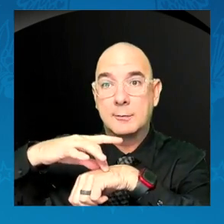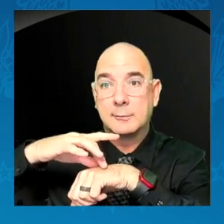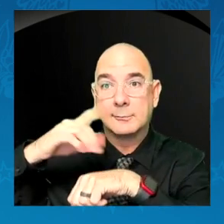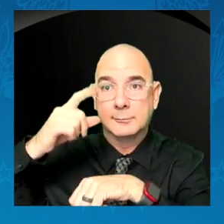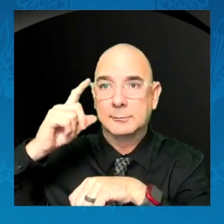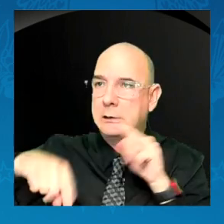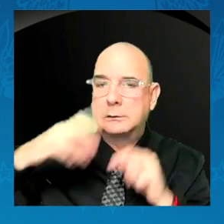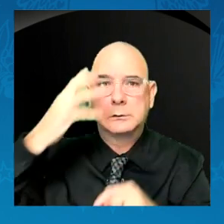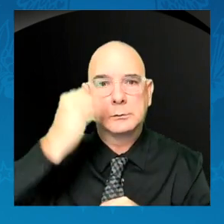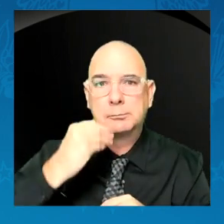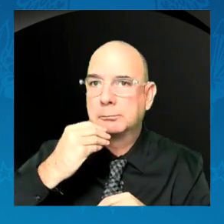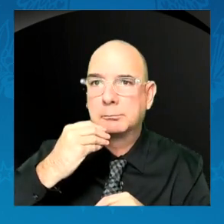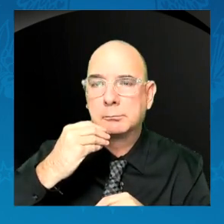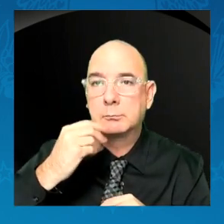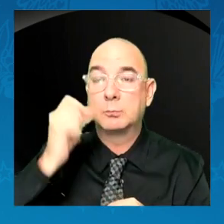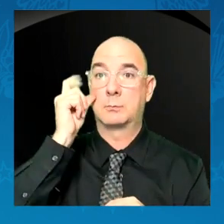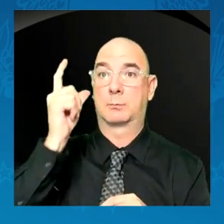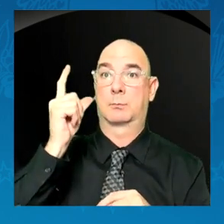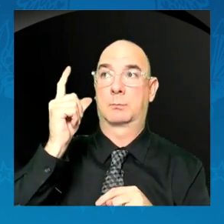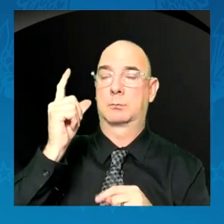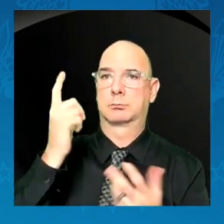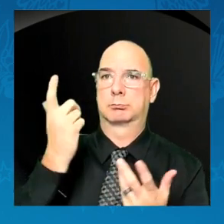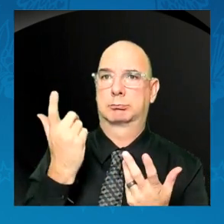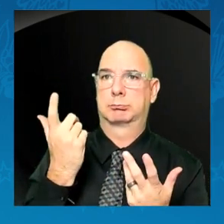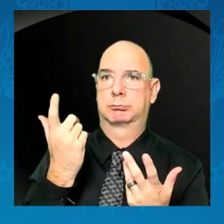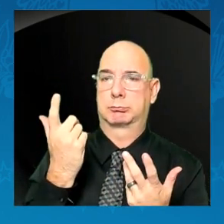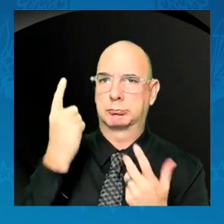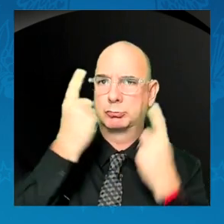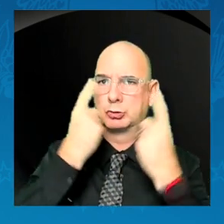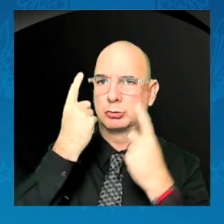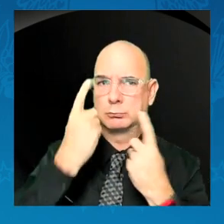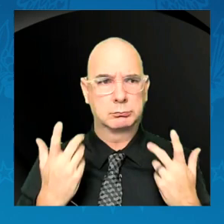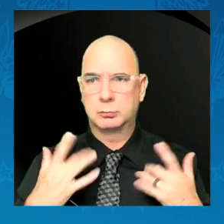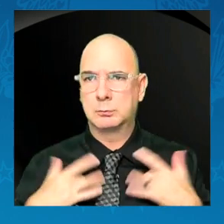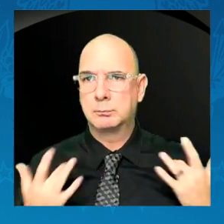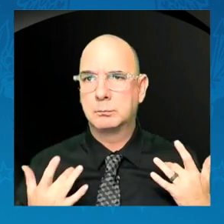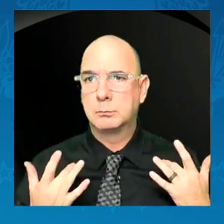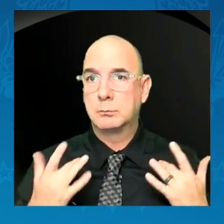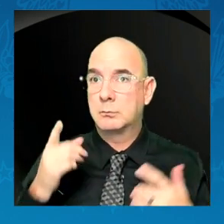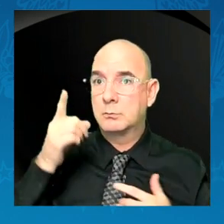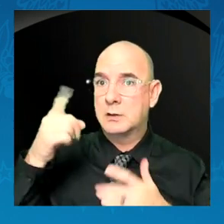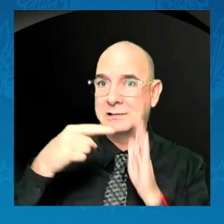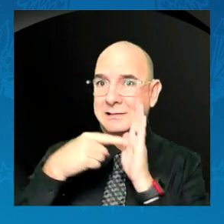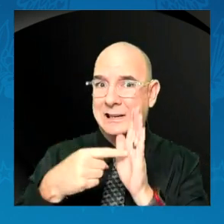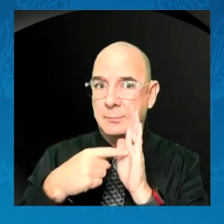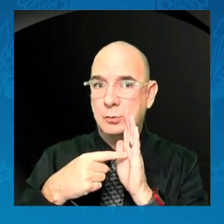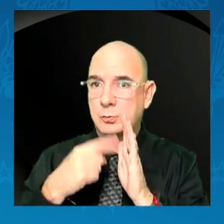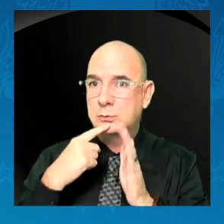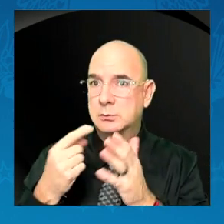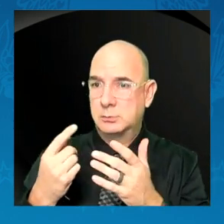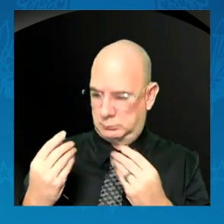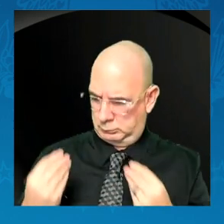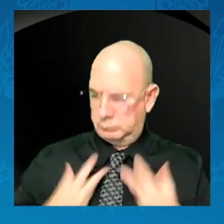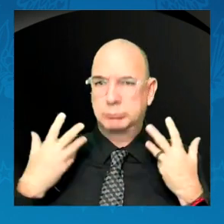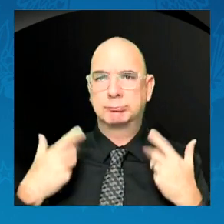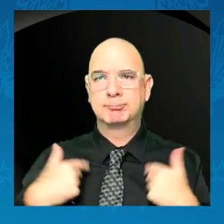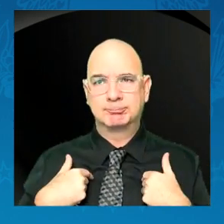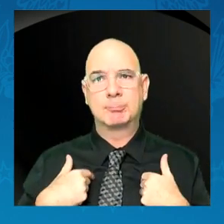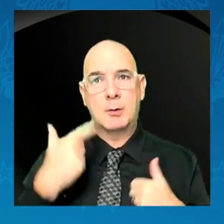their example served as an inspiration for my brother and for me and played a big role in our goal